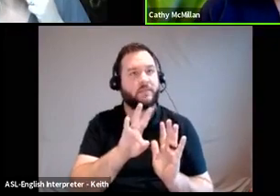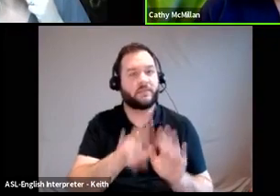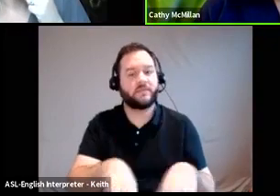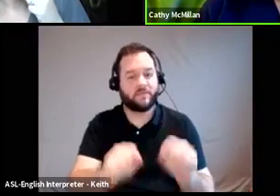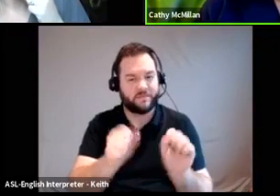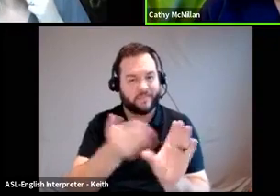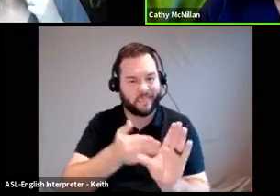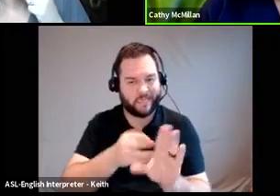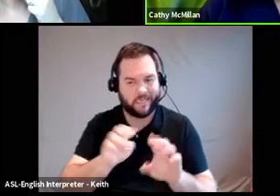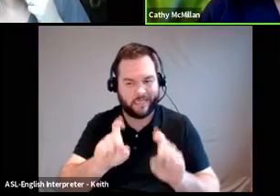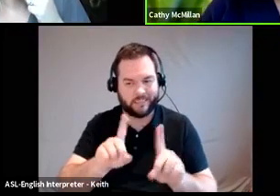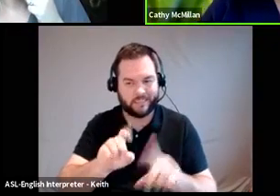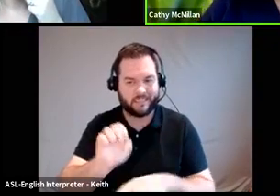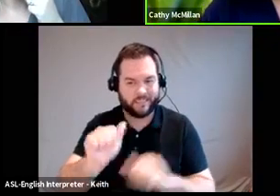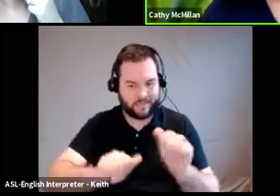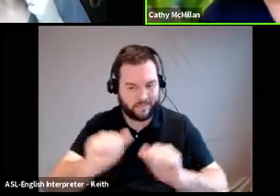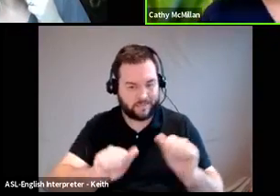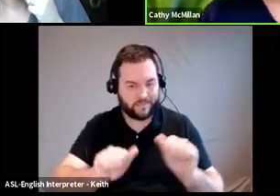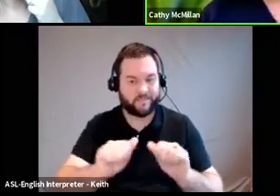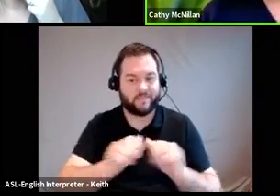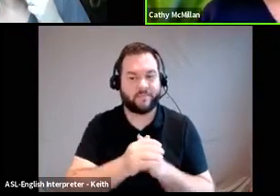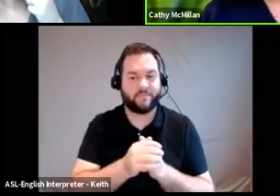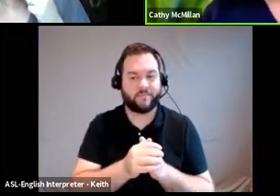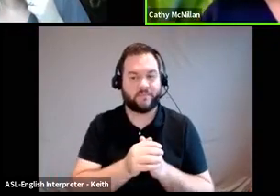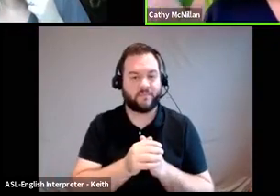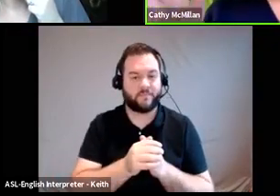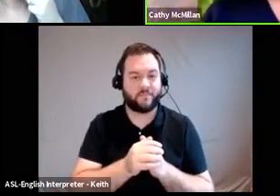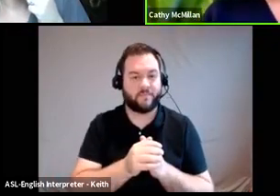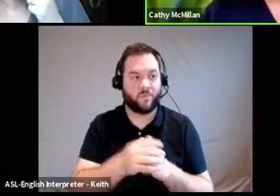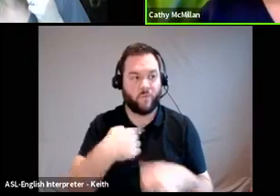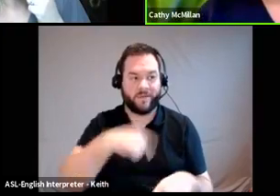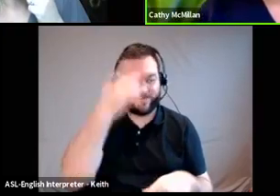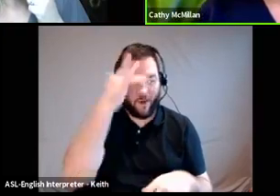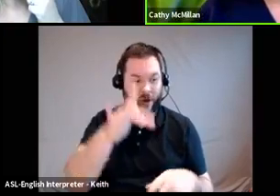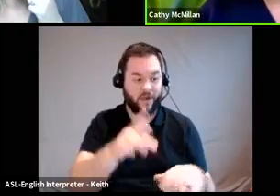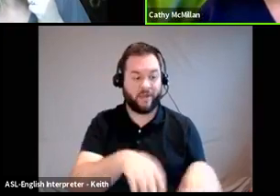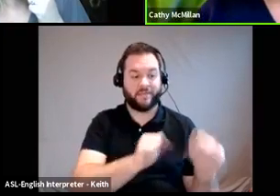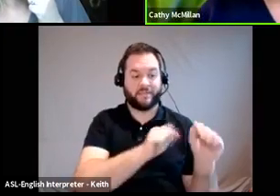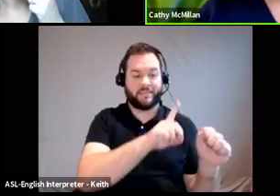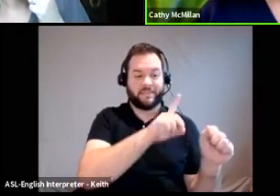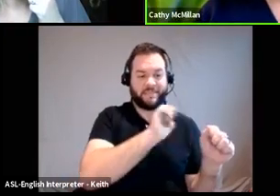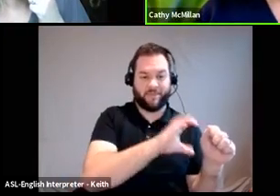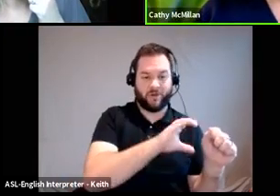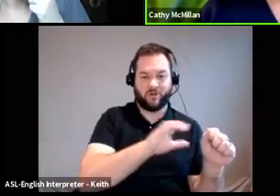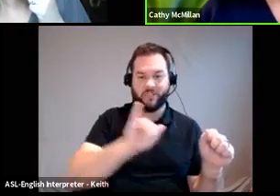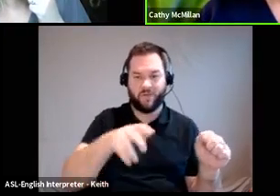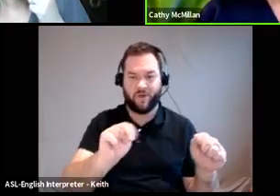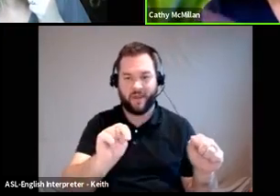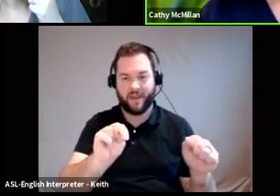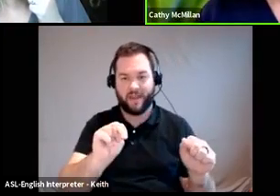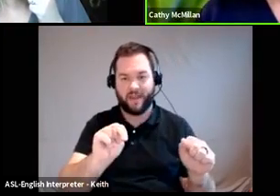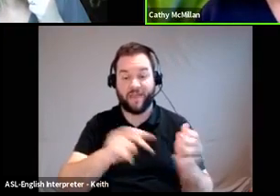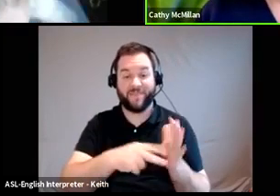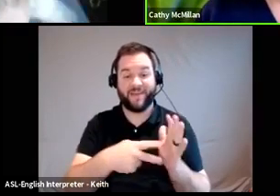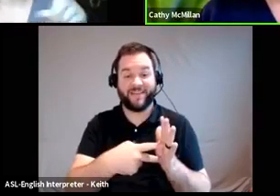My second son or my son was great seven when we find it took him first cycad. we go We got really smart. t and did it in December and